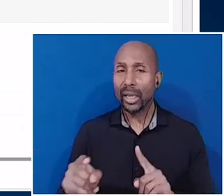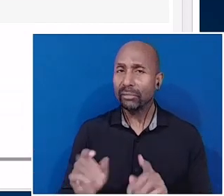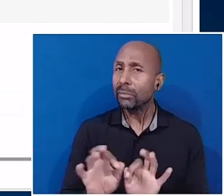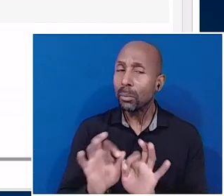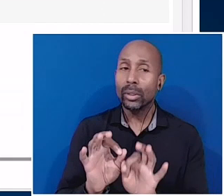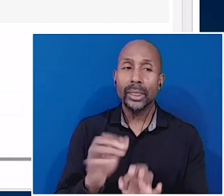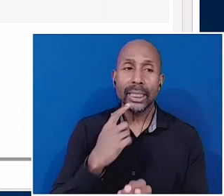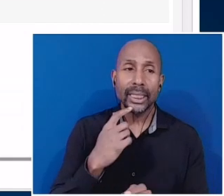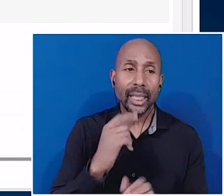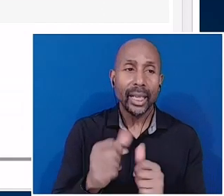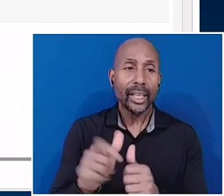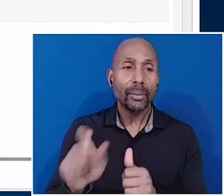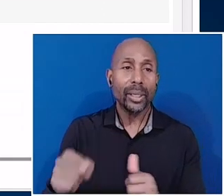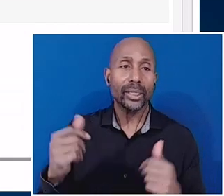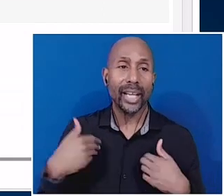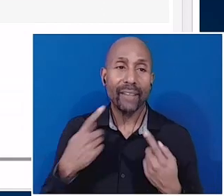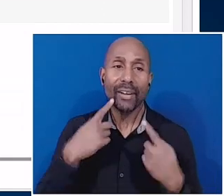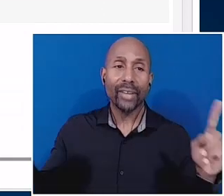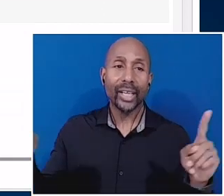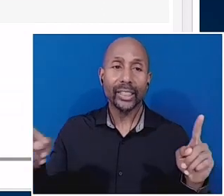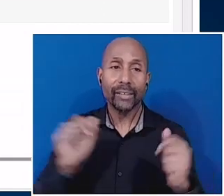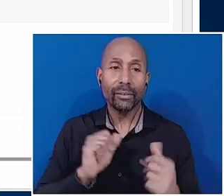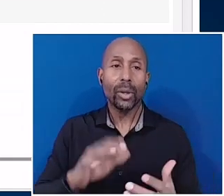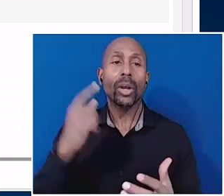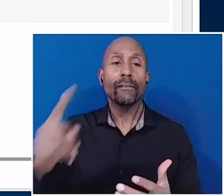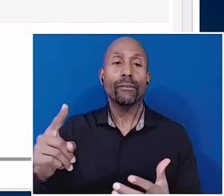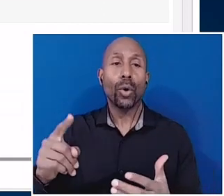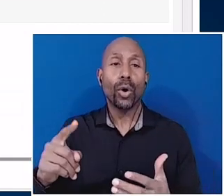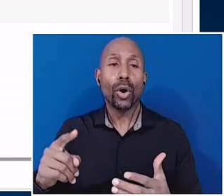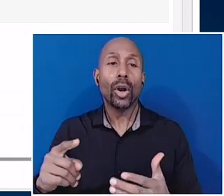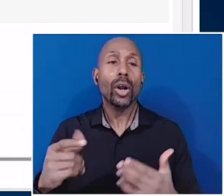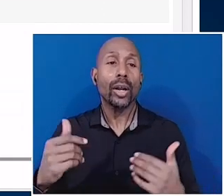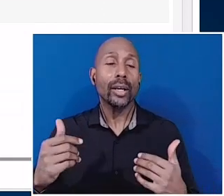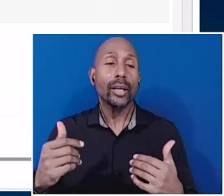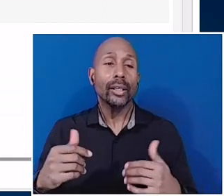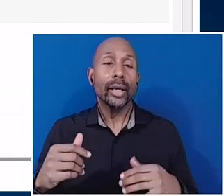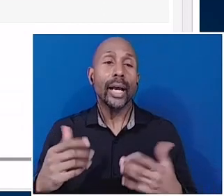for conducting at reasonable intervals, visits to all additional physical